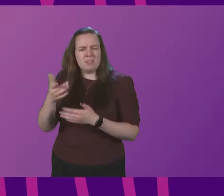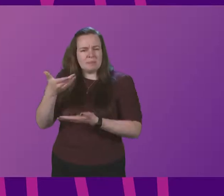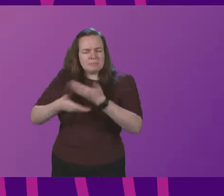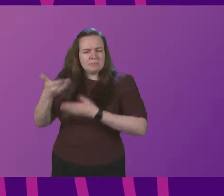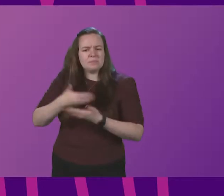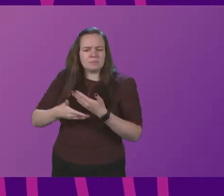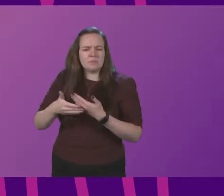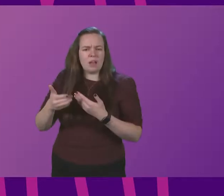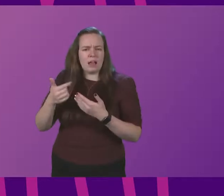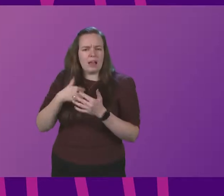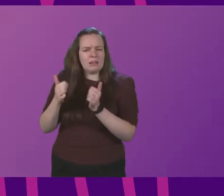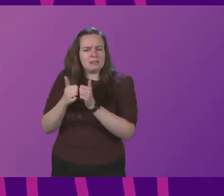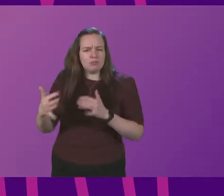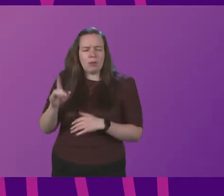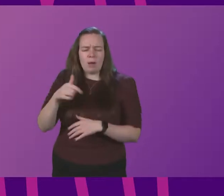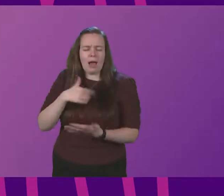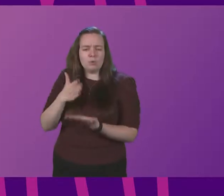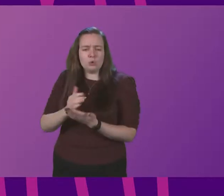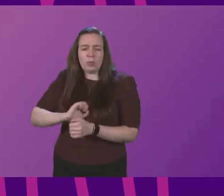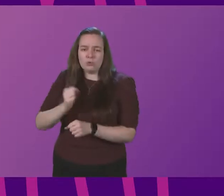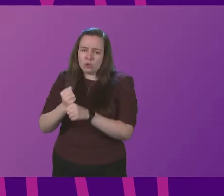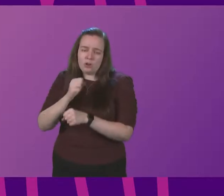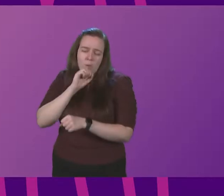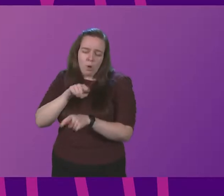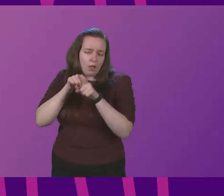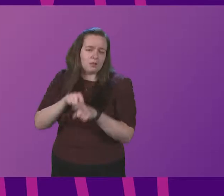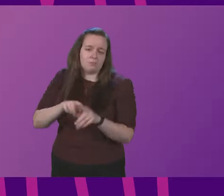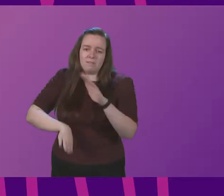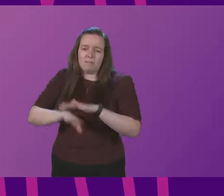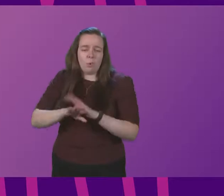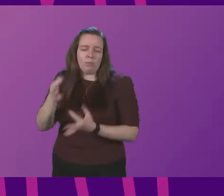but I assure him that the Scottish Government will co-operate fully with the inquiry. I have